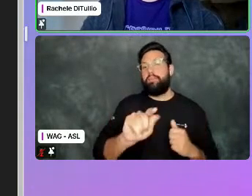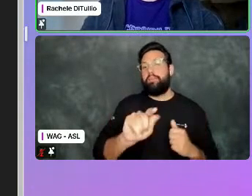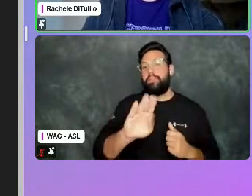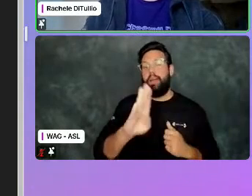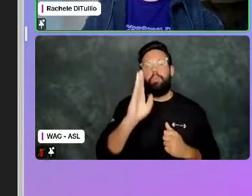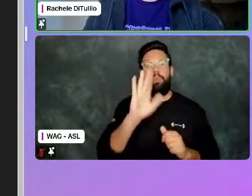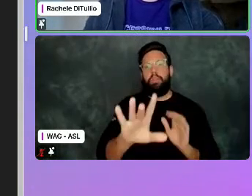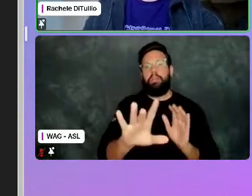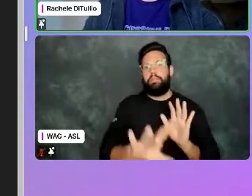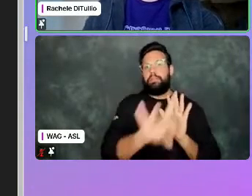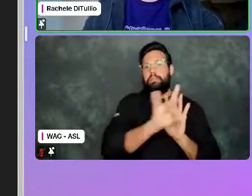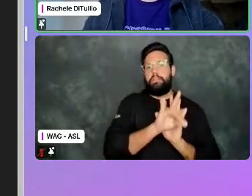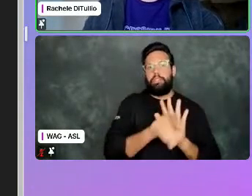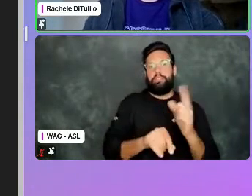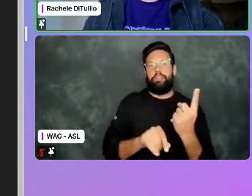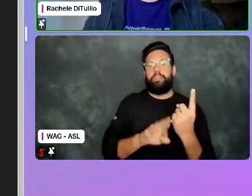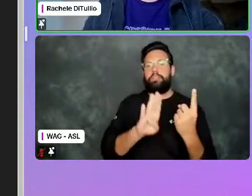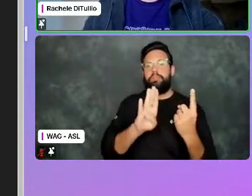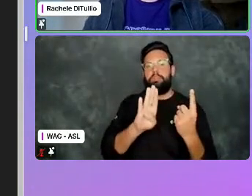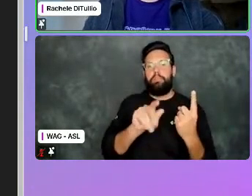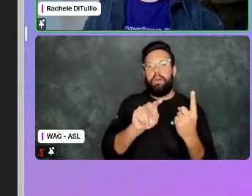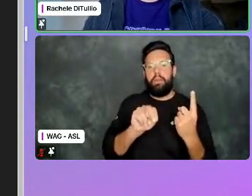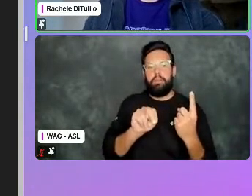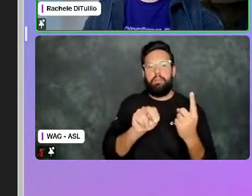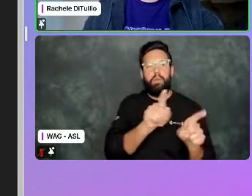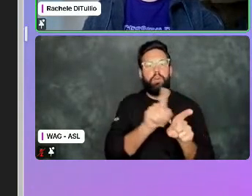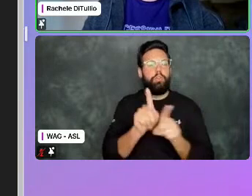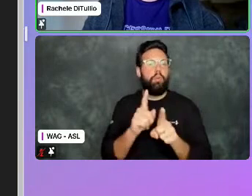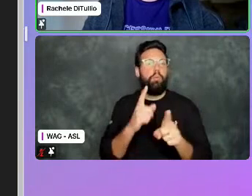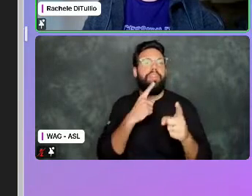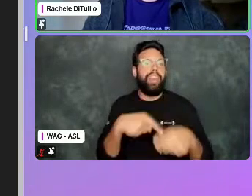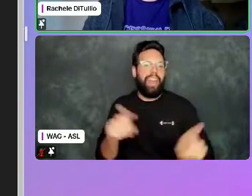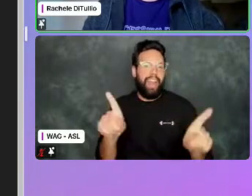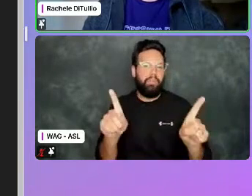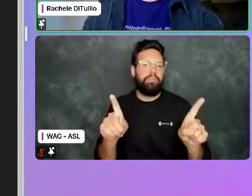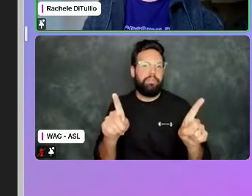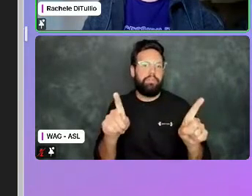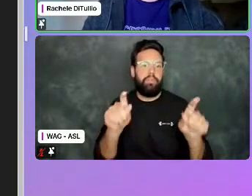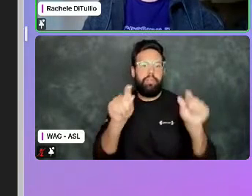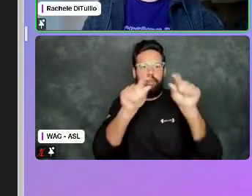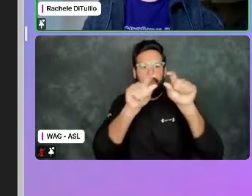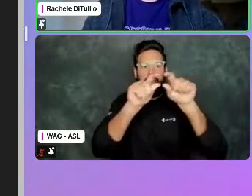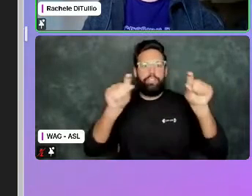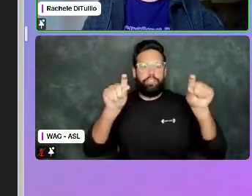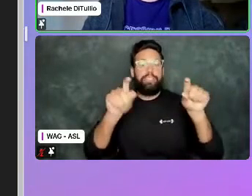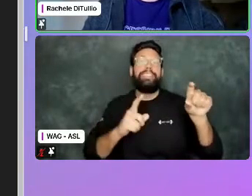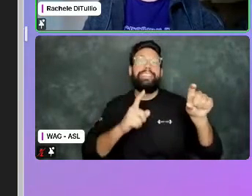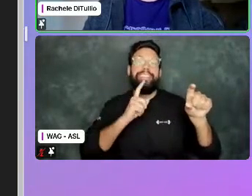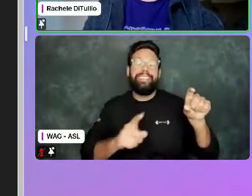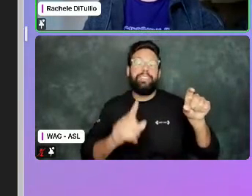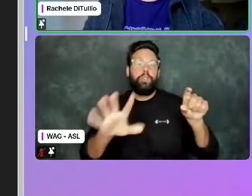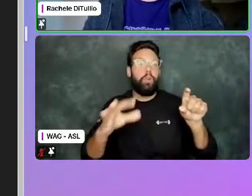to move into a group of radio buttons. When I use the tab key, it's going to select the first radio button in the